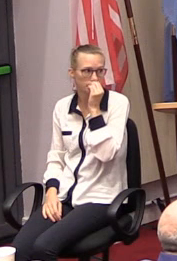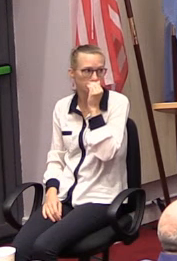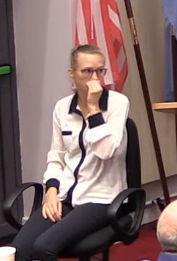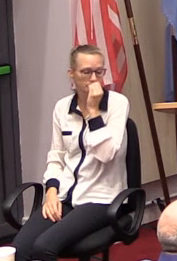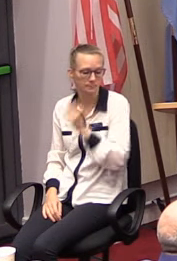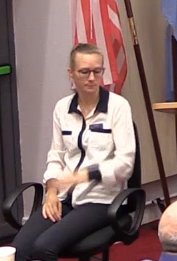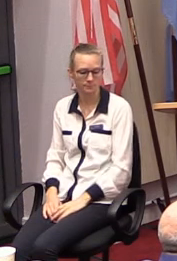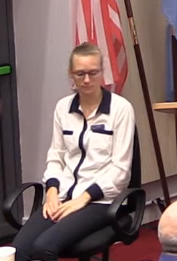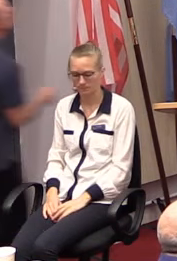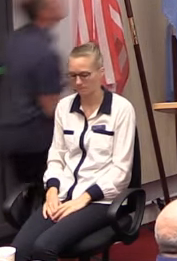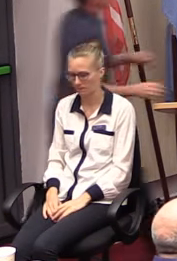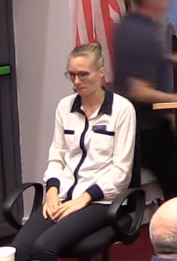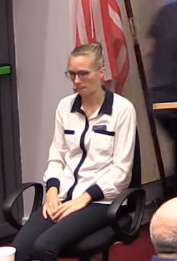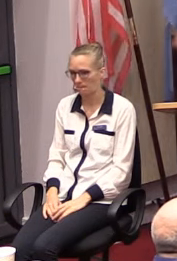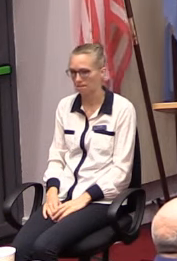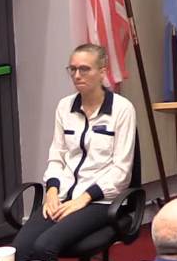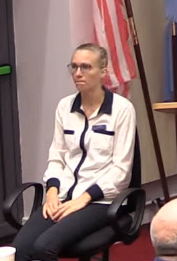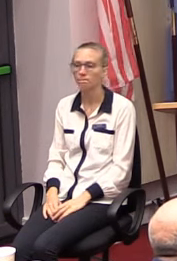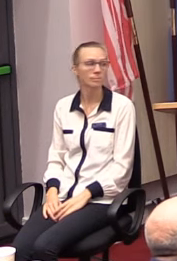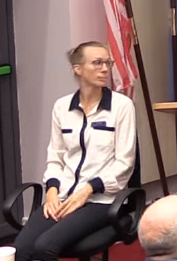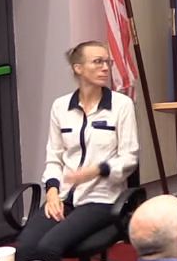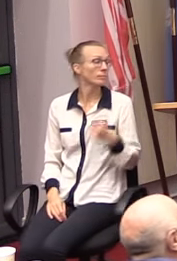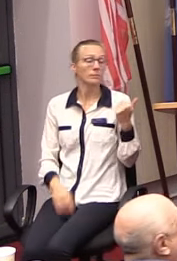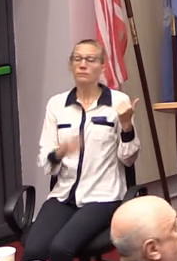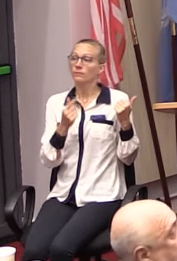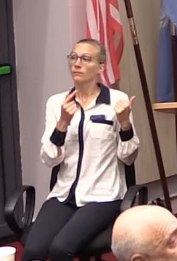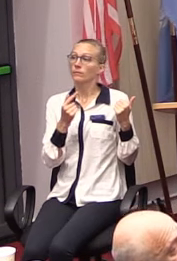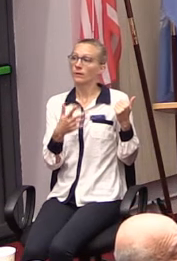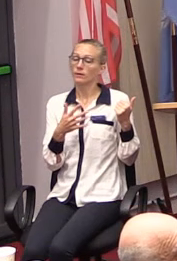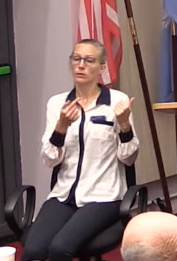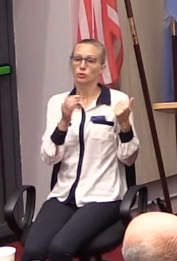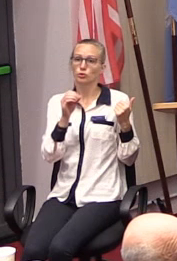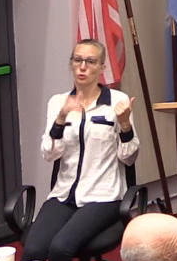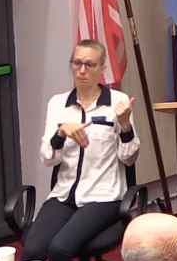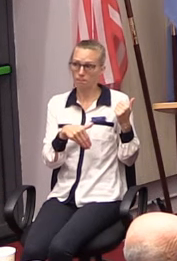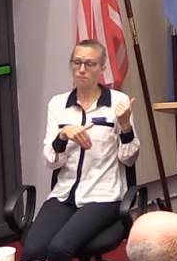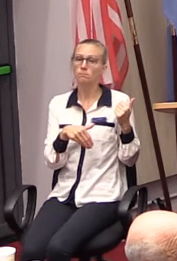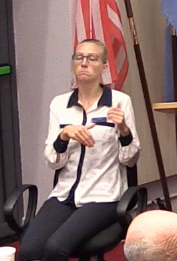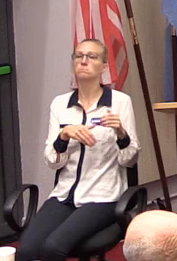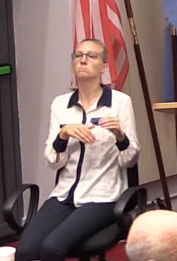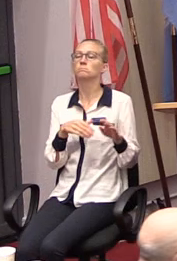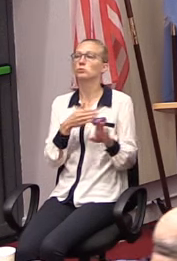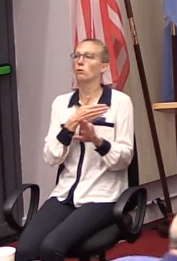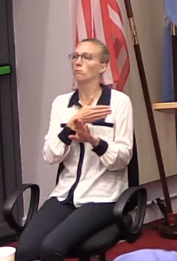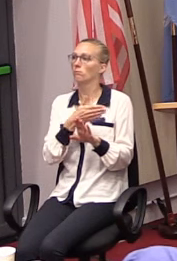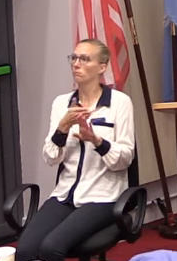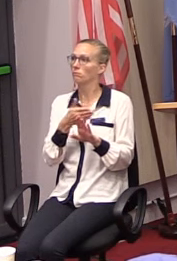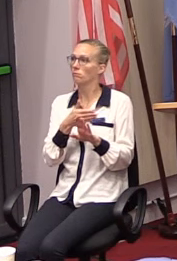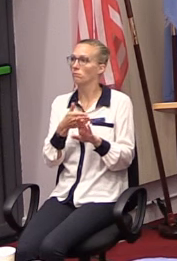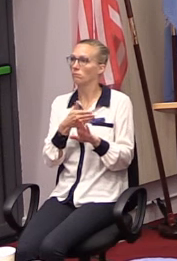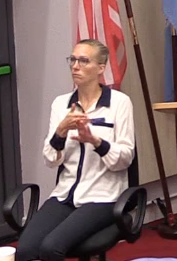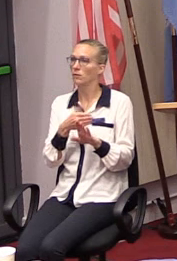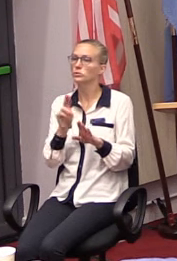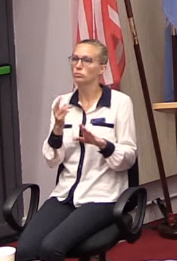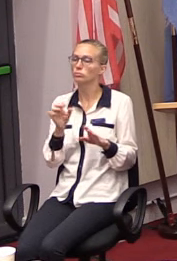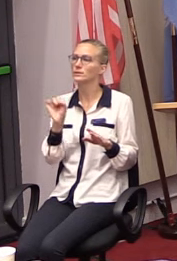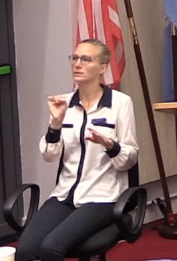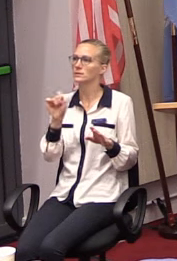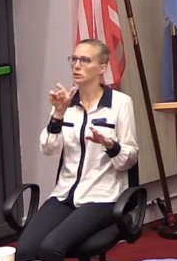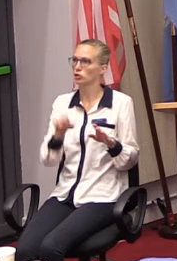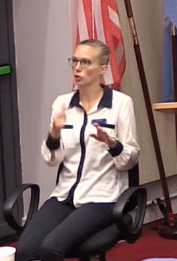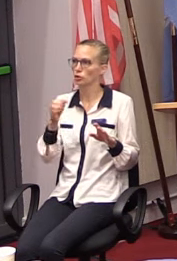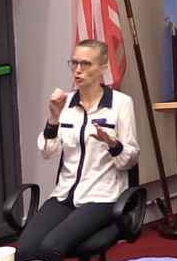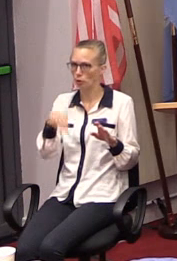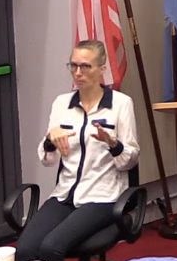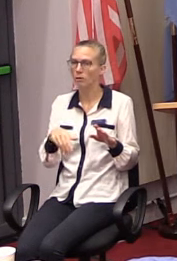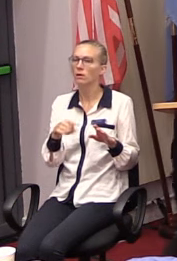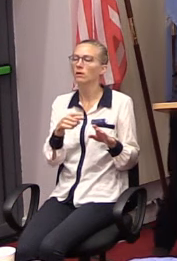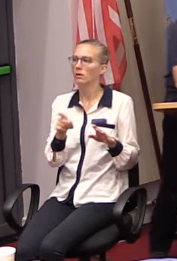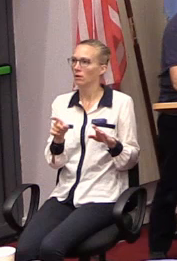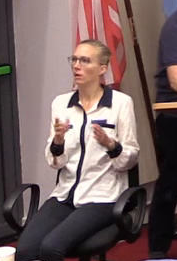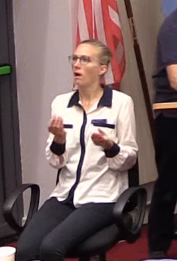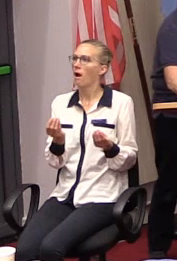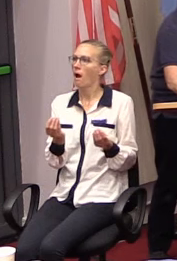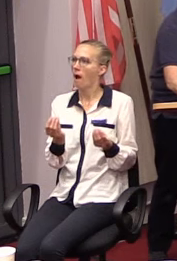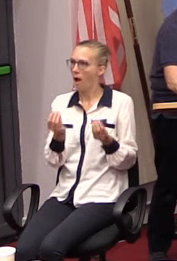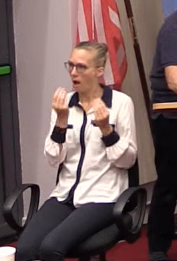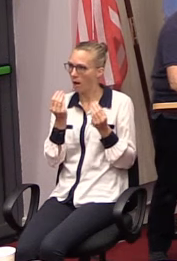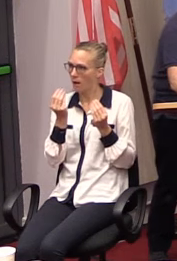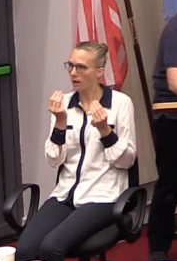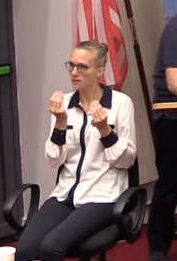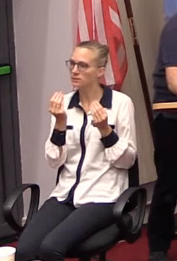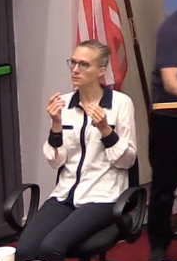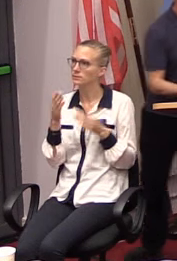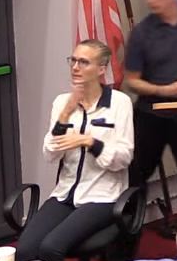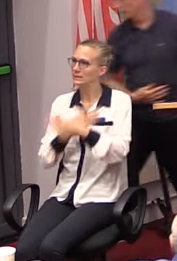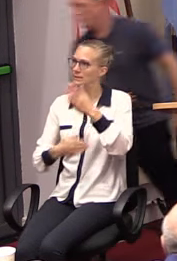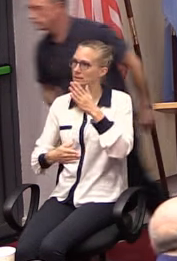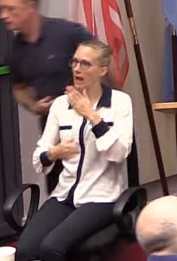So far we've got Senator Tom bringing visibility to disability, we had